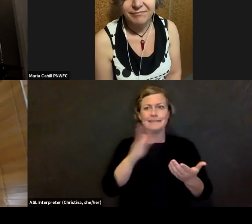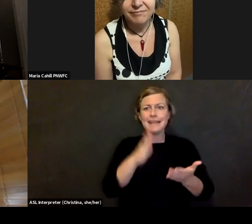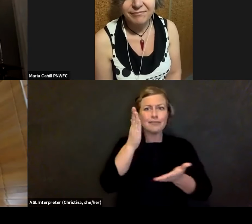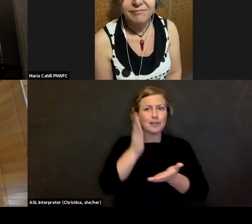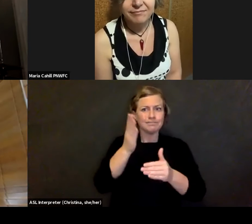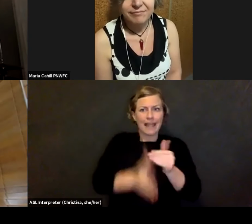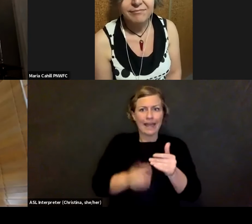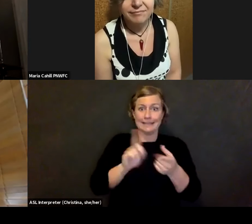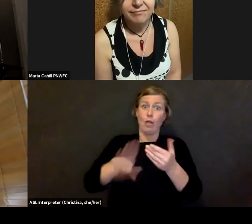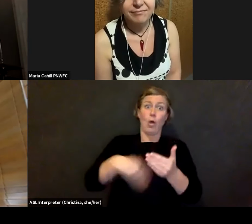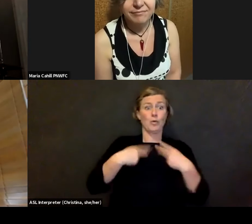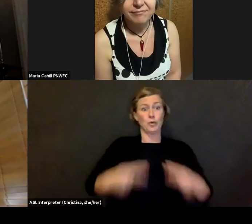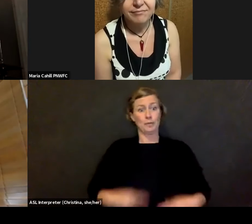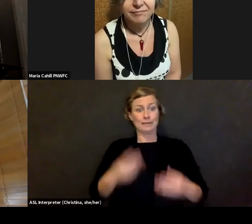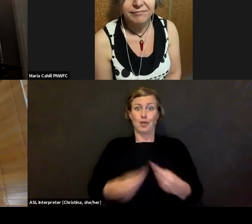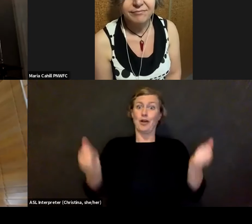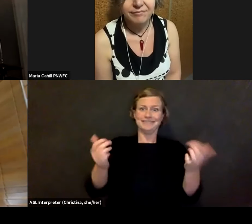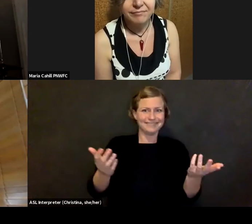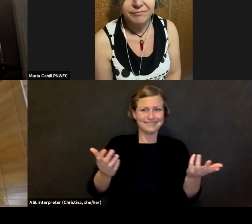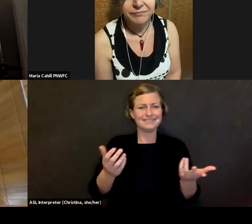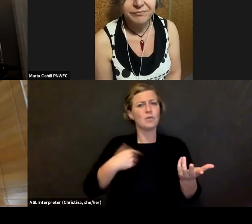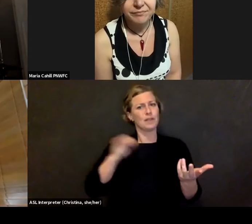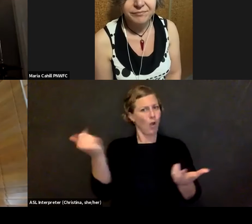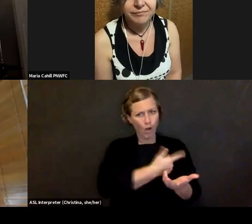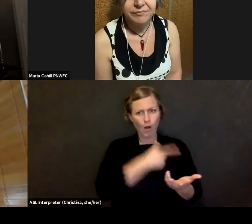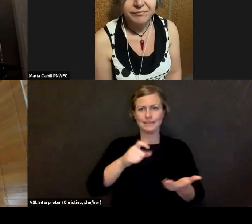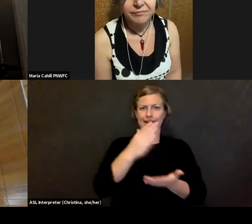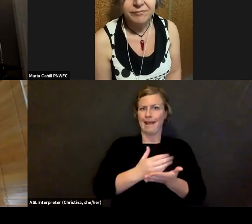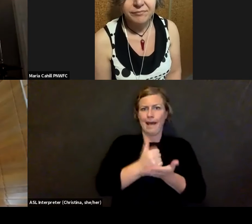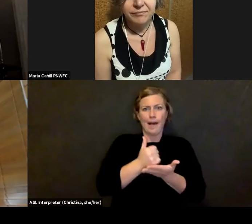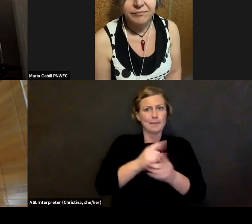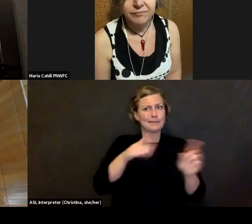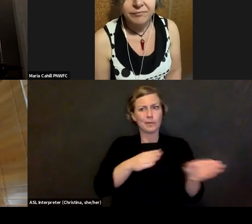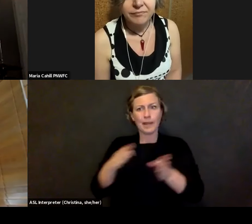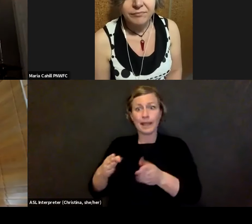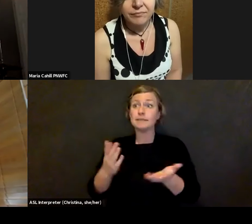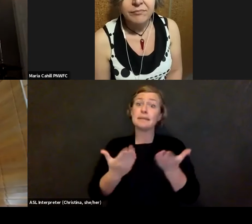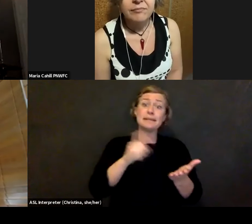the train and help people. Helping people is not going to go out of style and it's not something that will ever